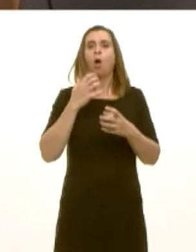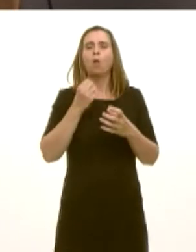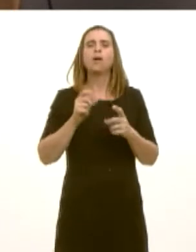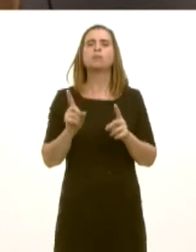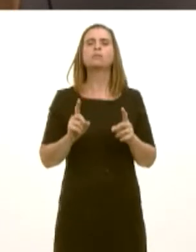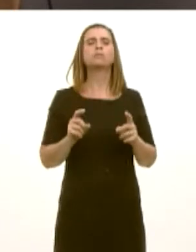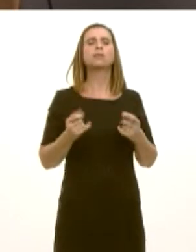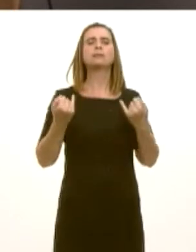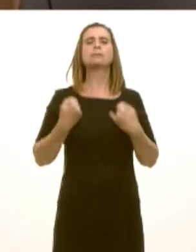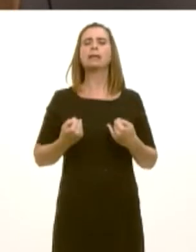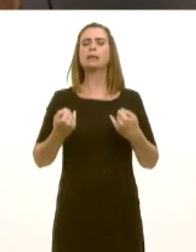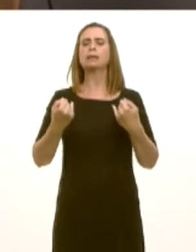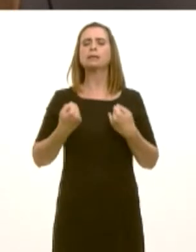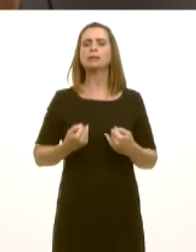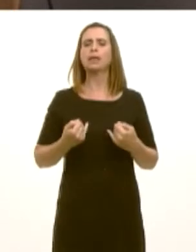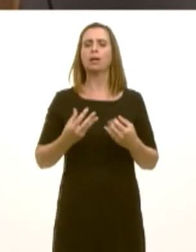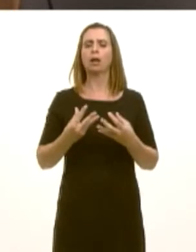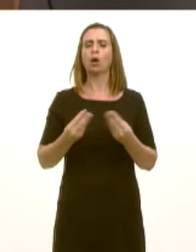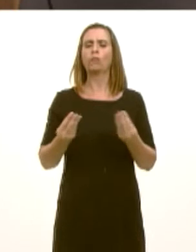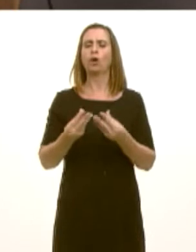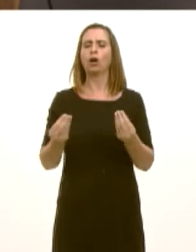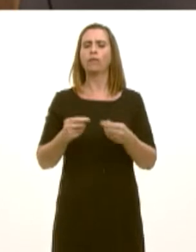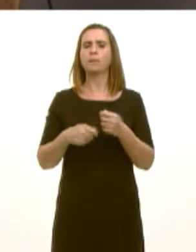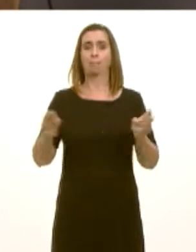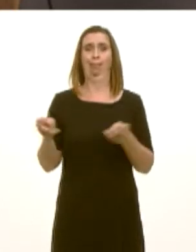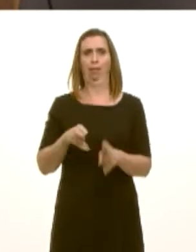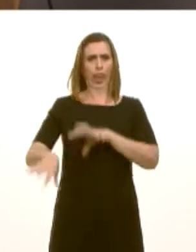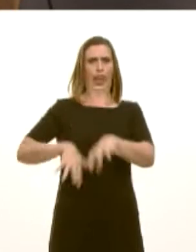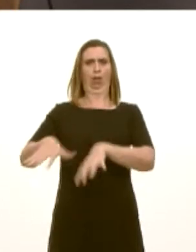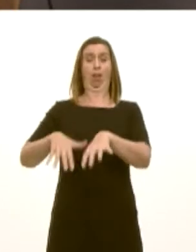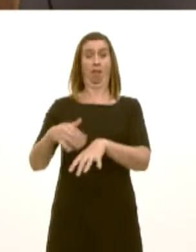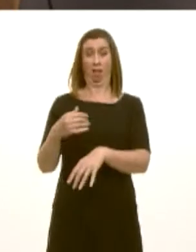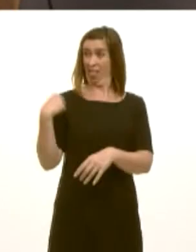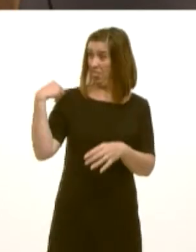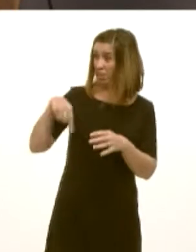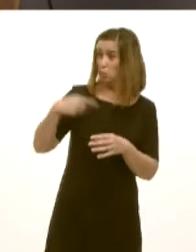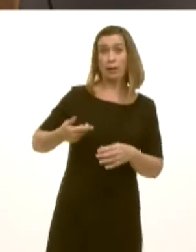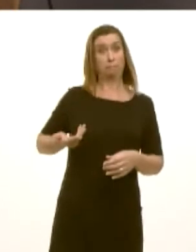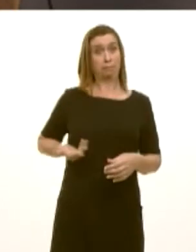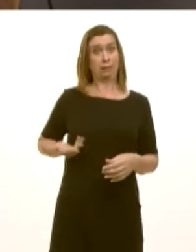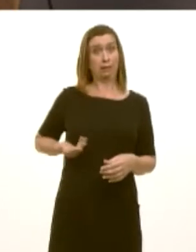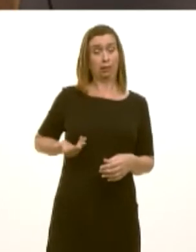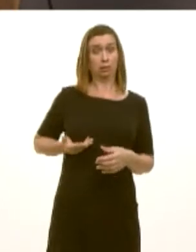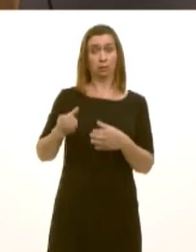on the sick, they struggle. In the last week, Iíve had businessesóone of which is familiar to him, but Iím not